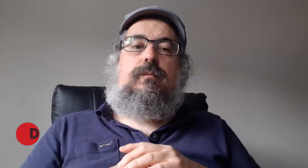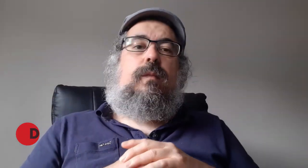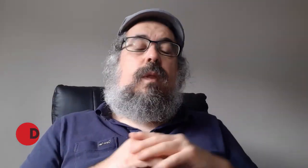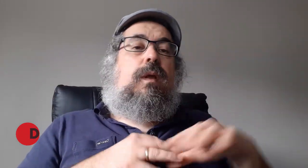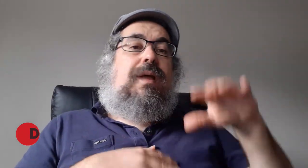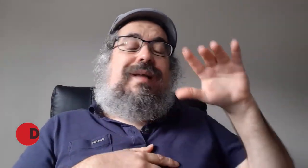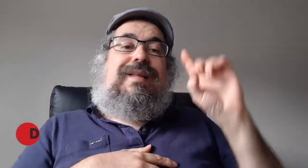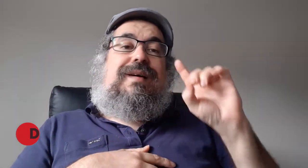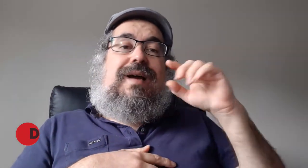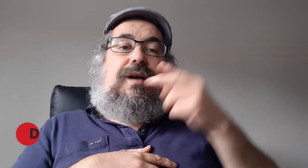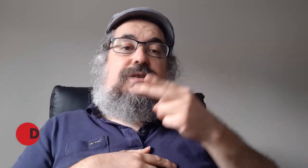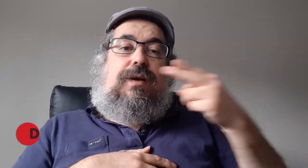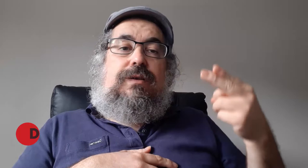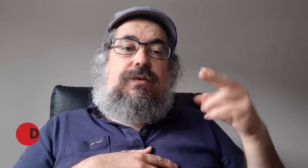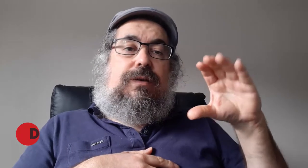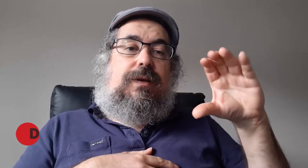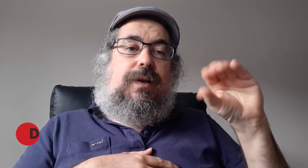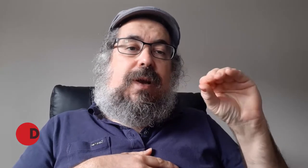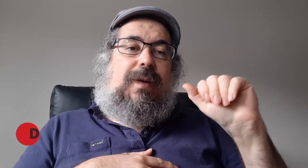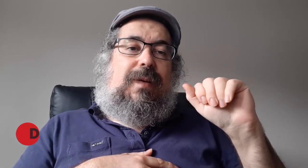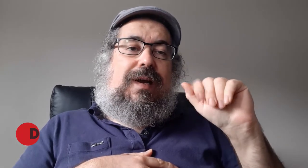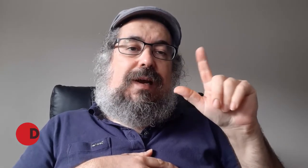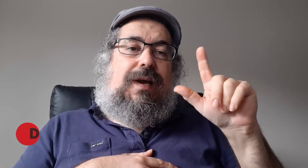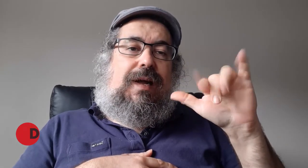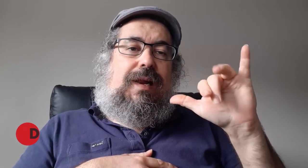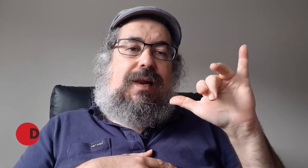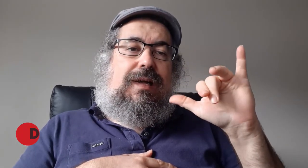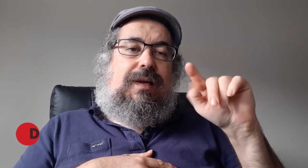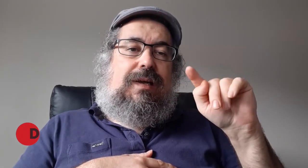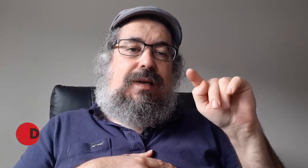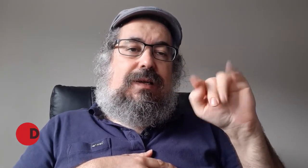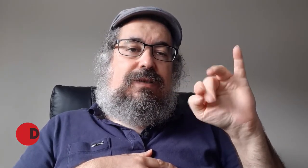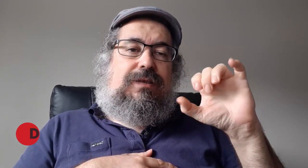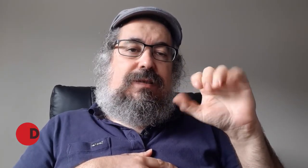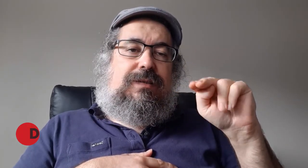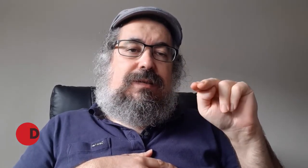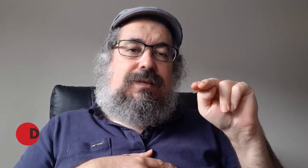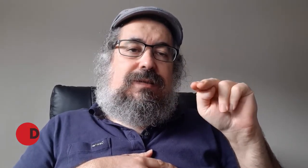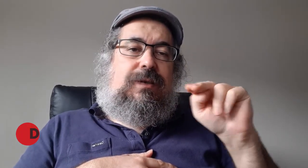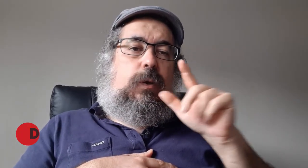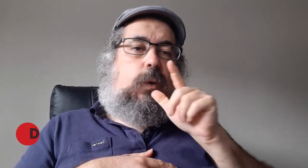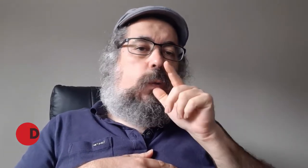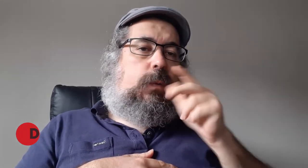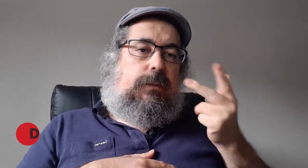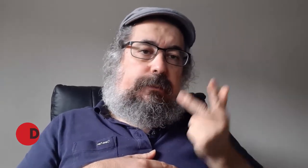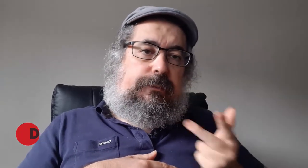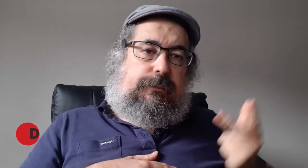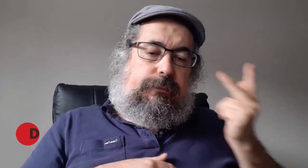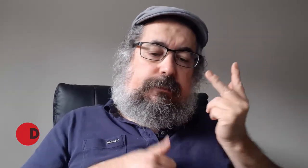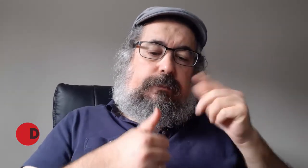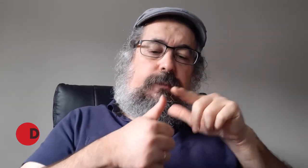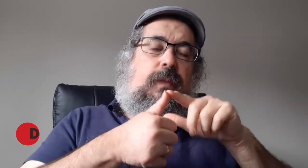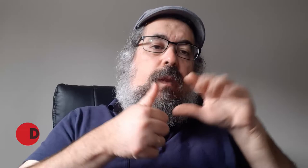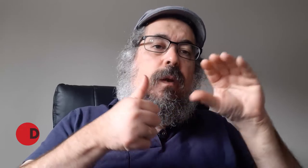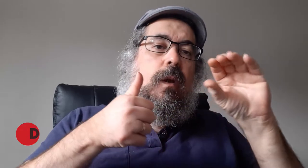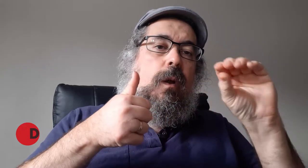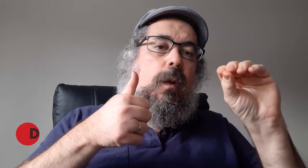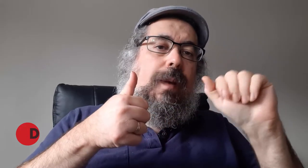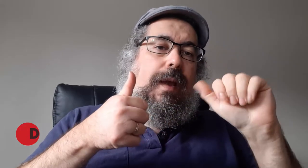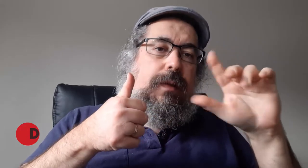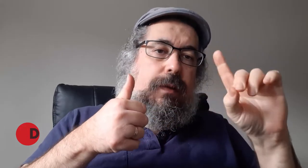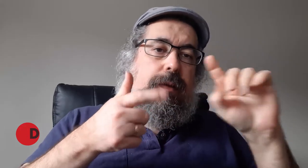DHH Coalition - OAD, NLAD and DAANS